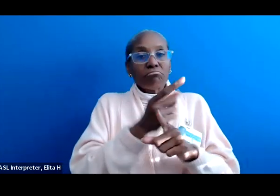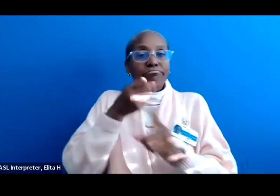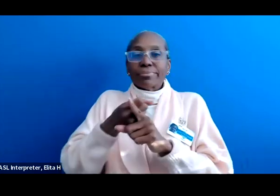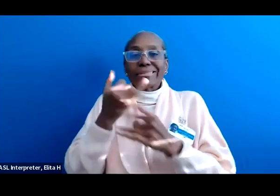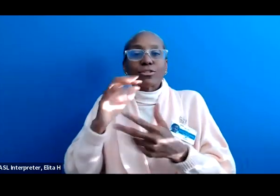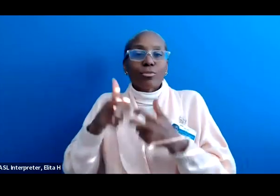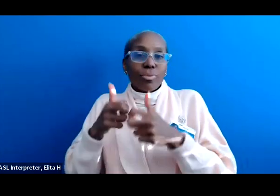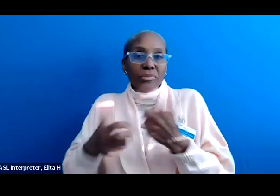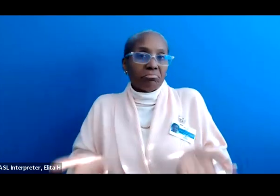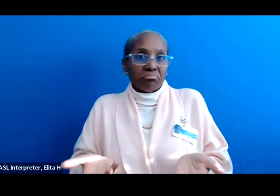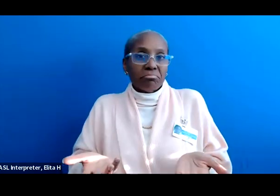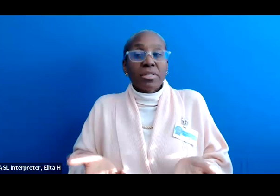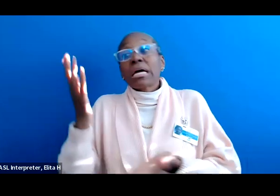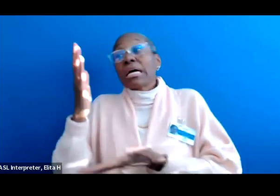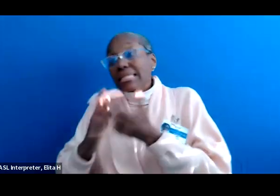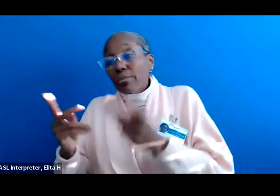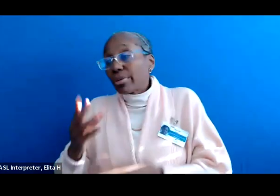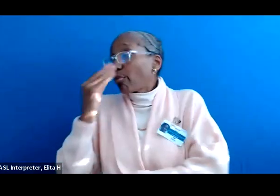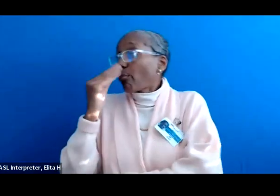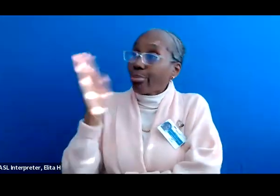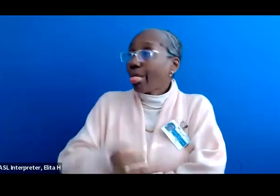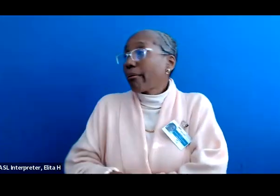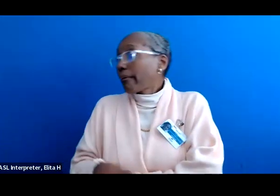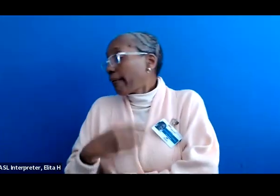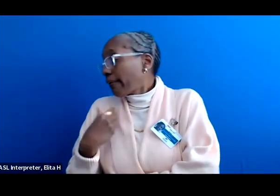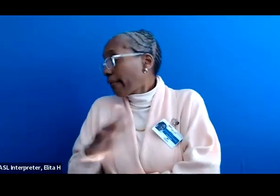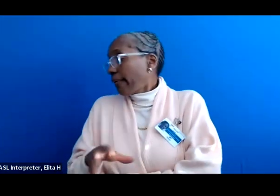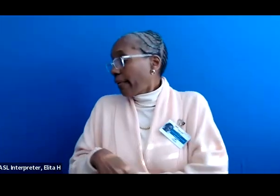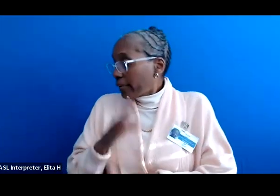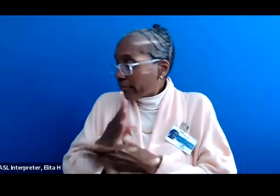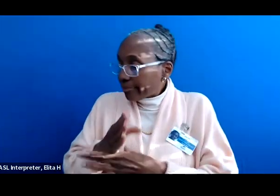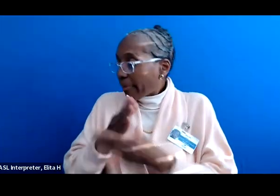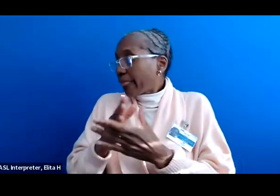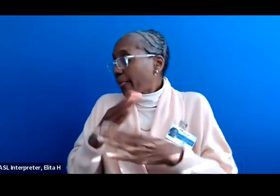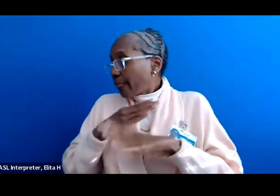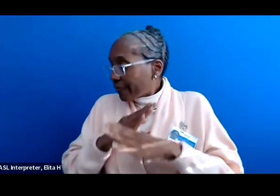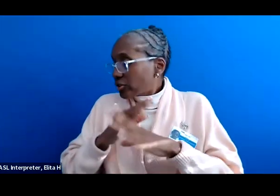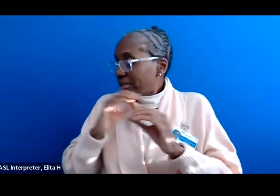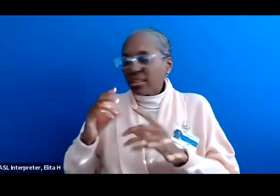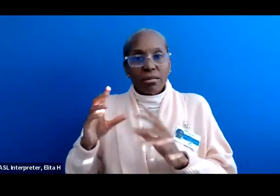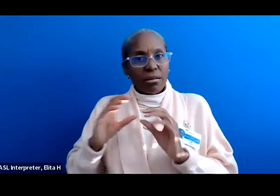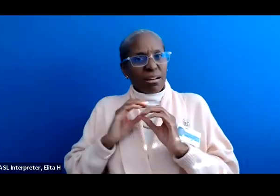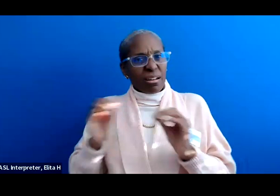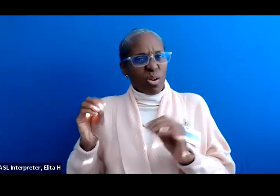And other people just don't bother with any of the preventions, and they don't have a UTI at all.